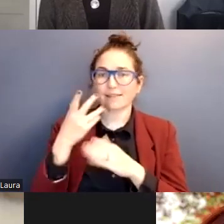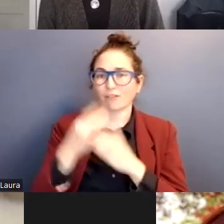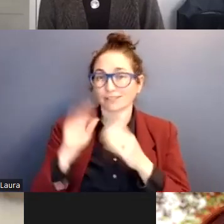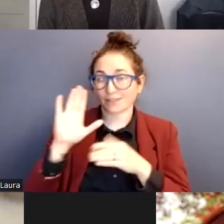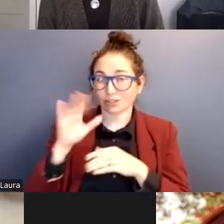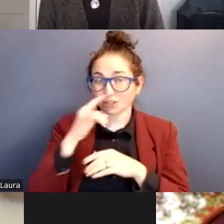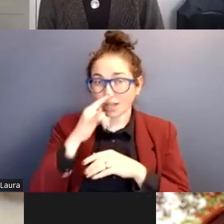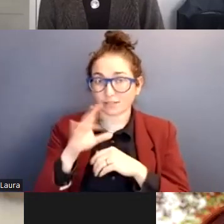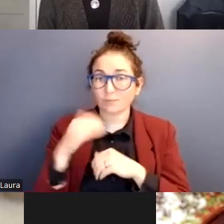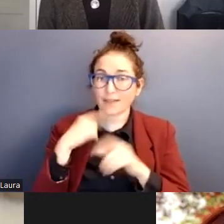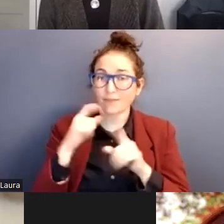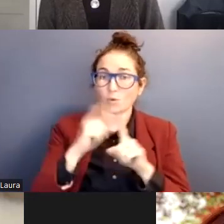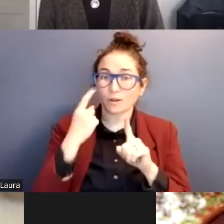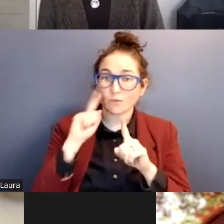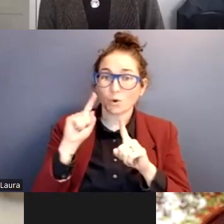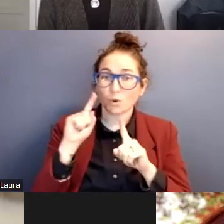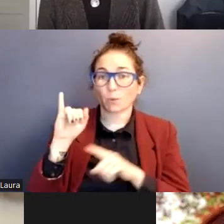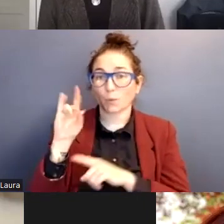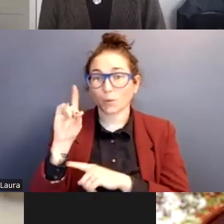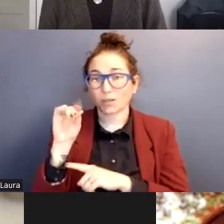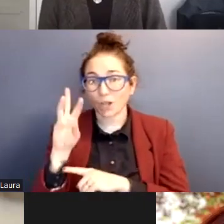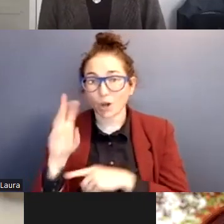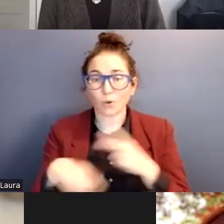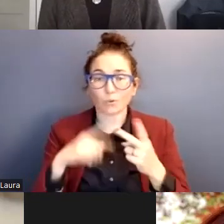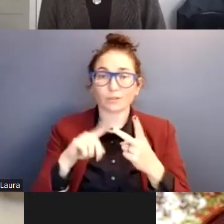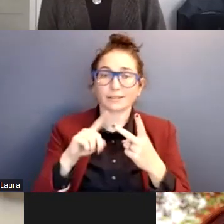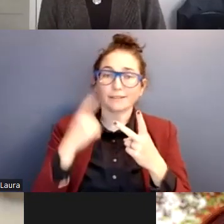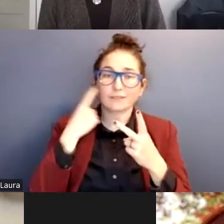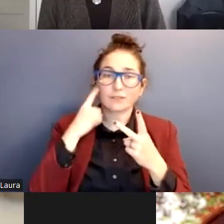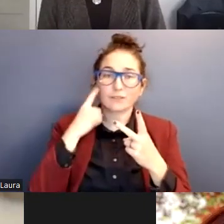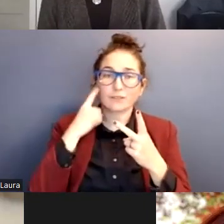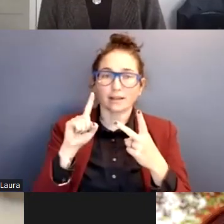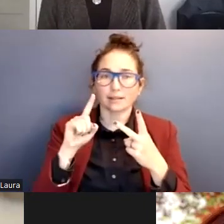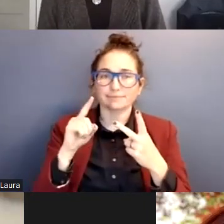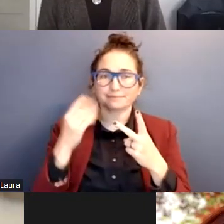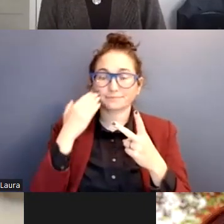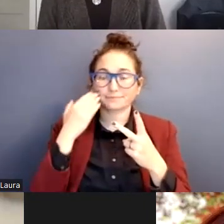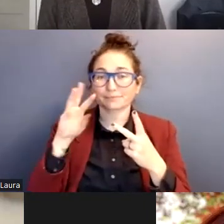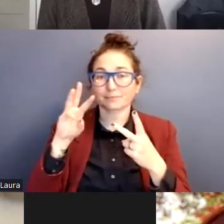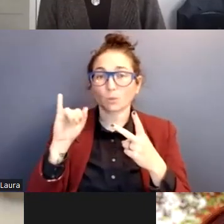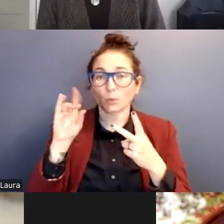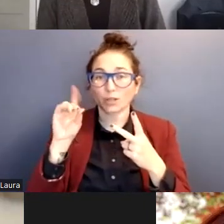have a word for it for a widow, we have a word for it for a widower, but it forces us to